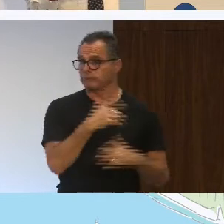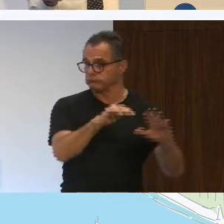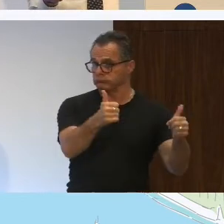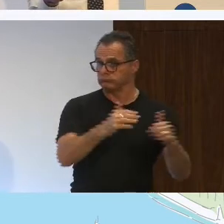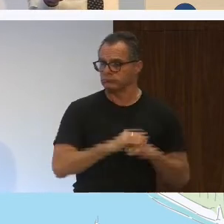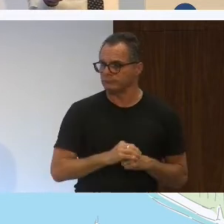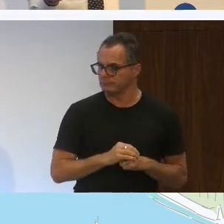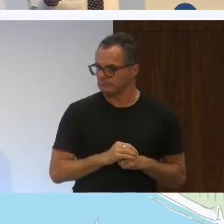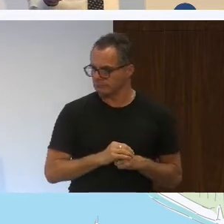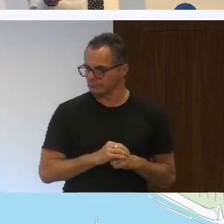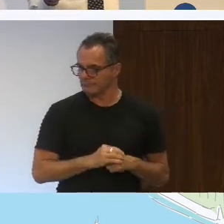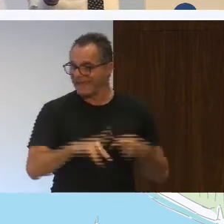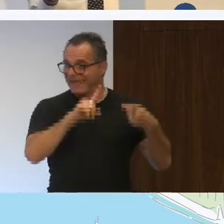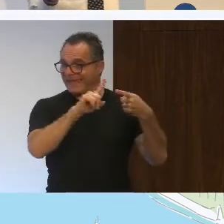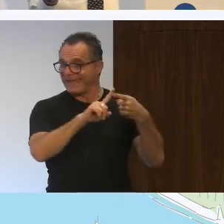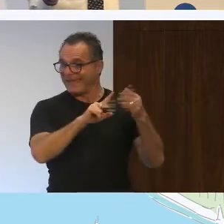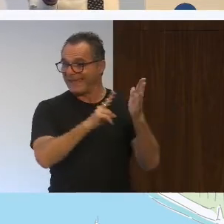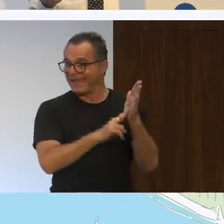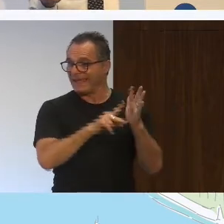The eNeura is a transcranial magnetic.